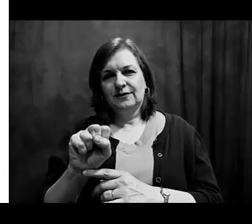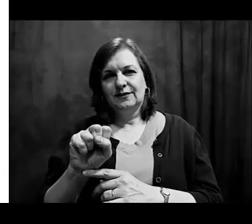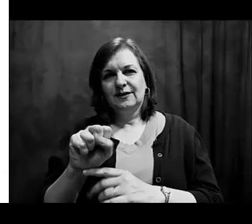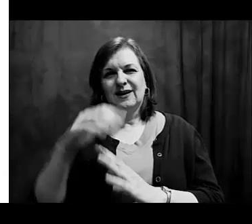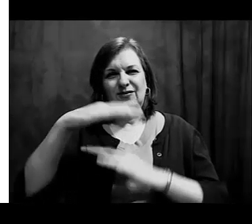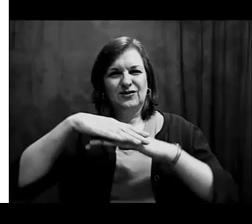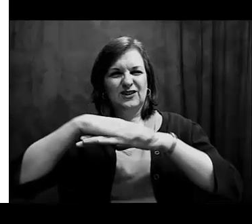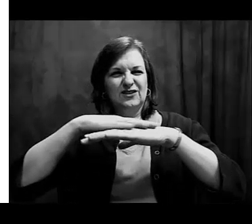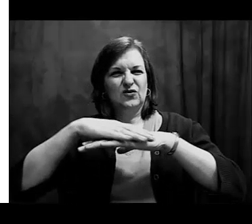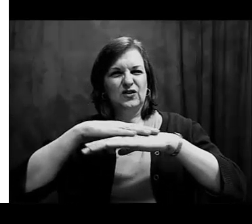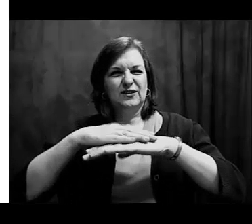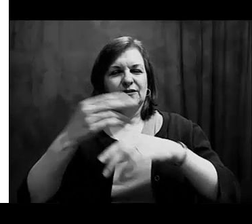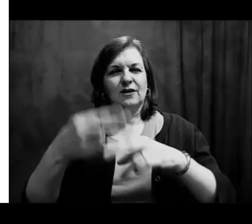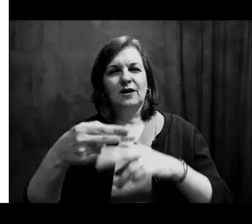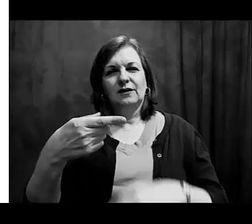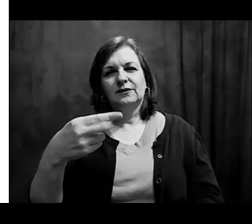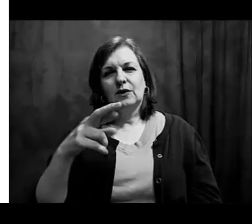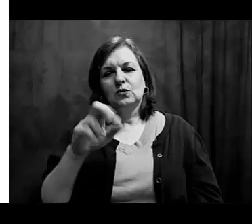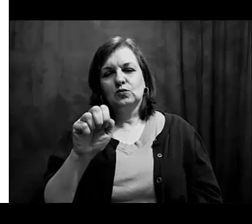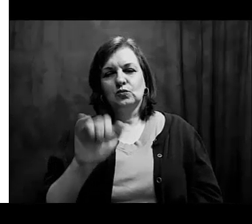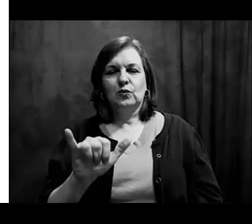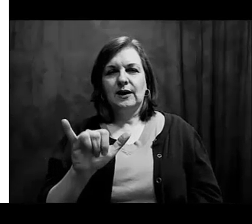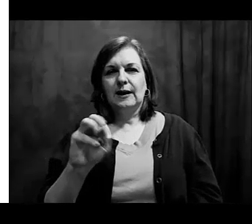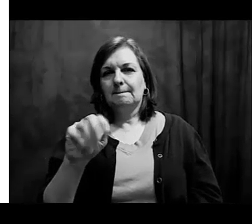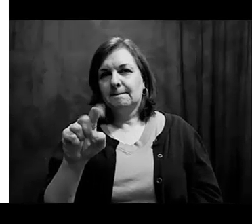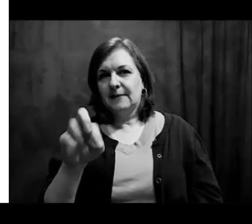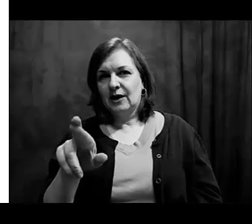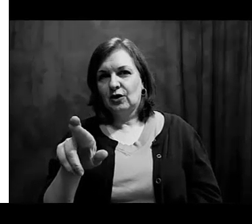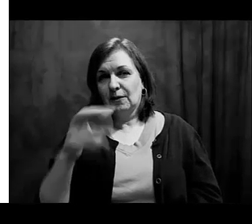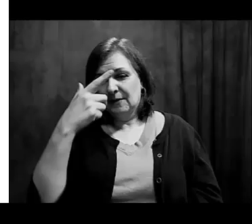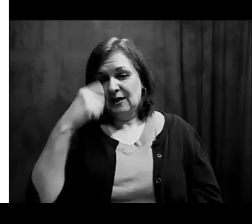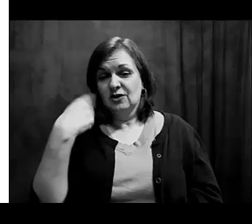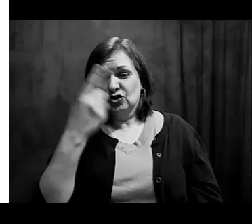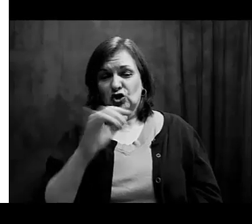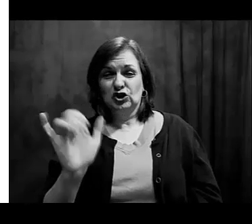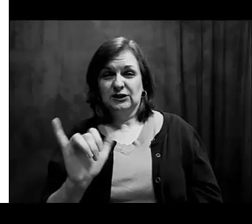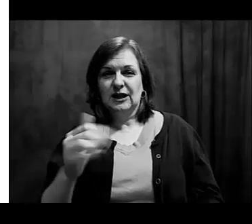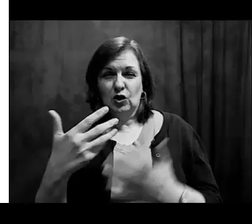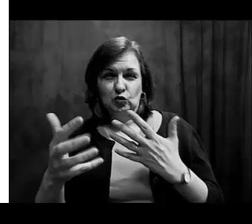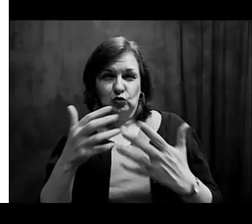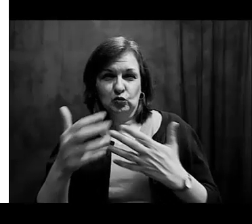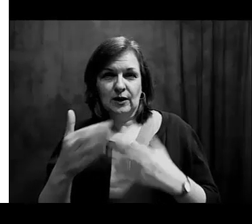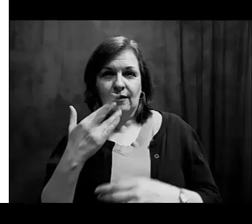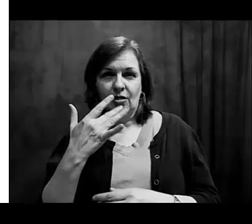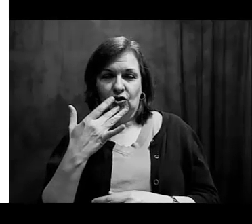and gray matter is called that because it literally is gray these are unmyelinated cells